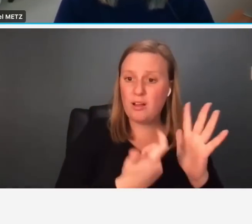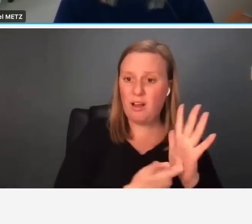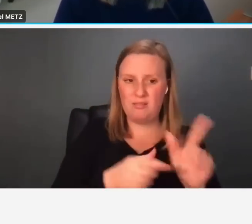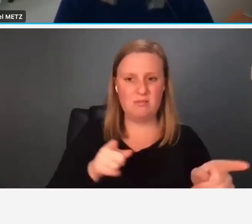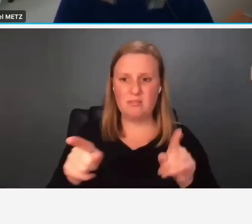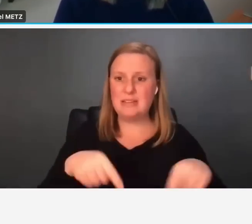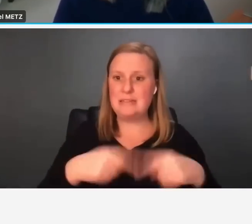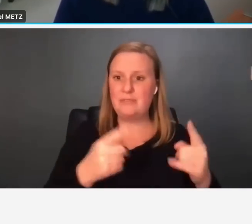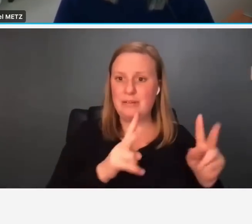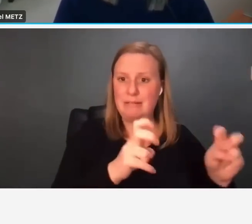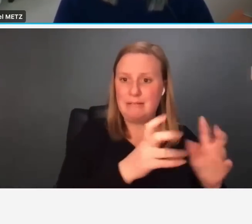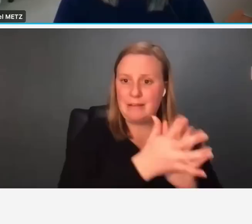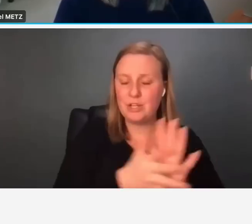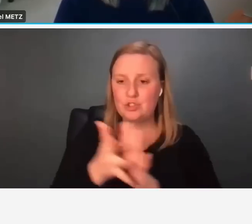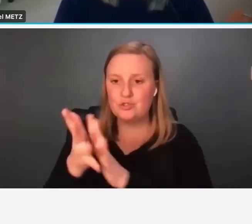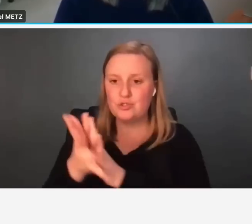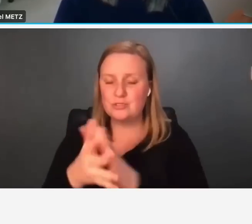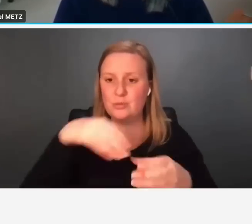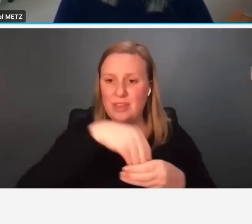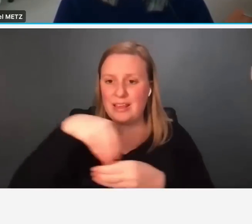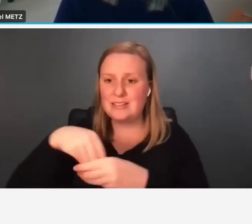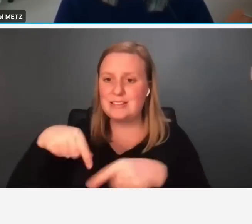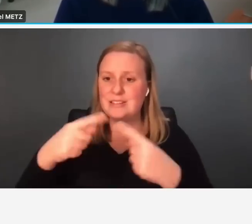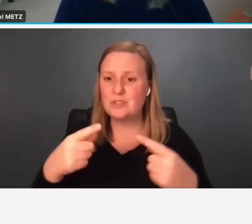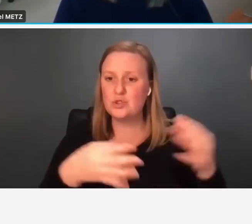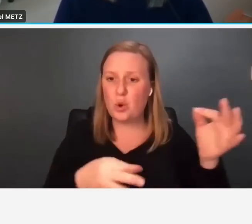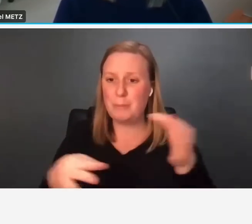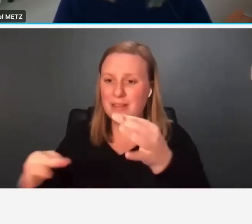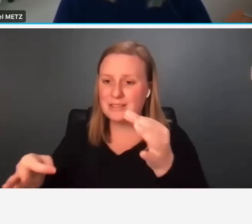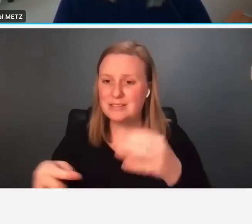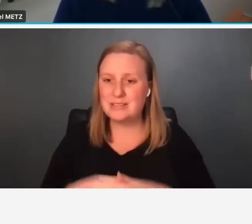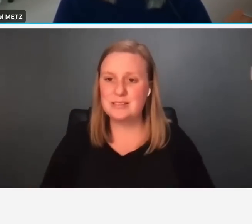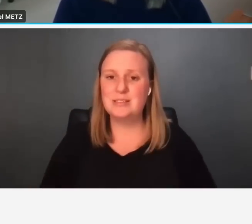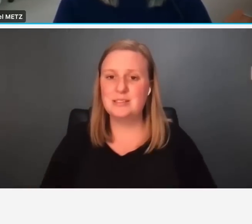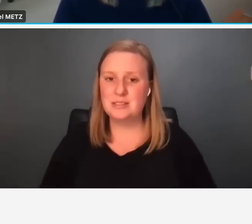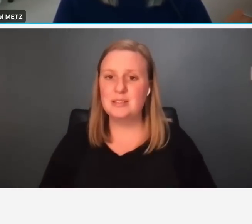technical issues that have arisen over time as well as the significant structural changes that are occurring